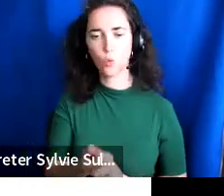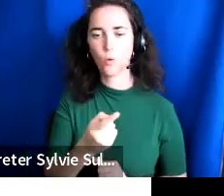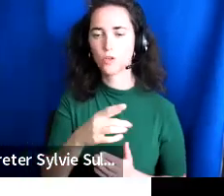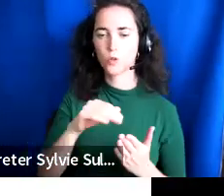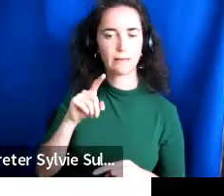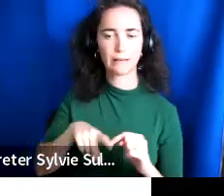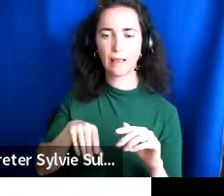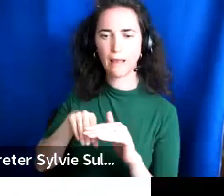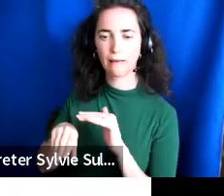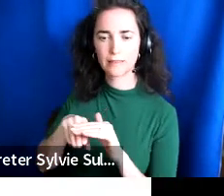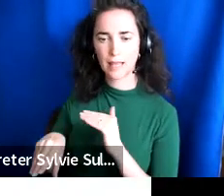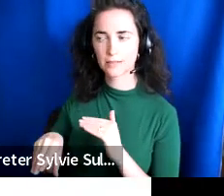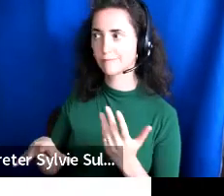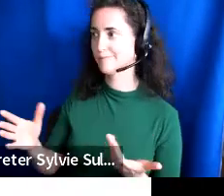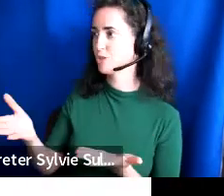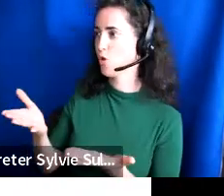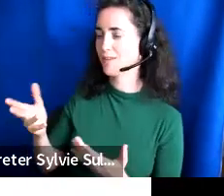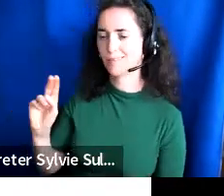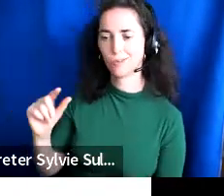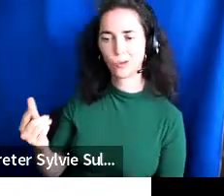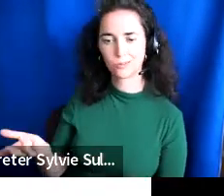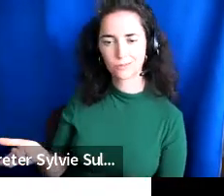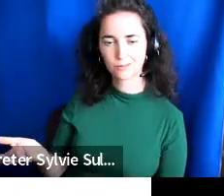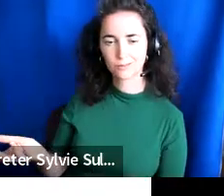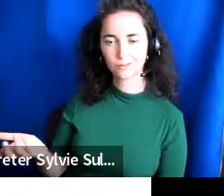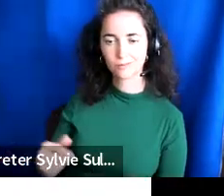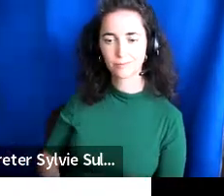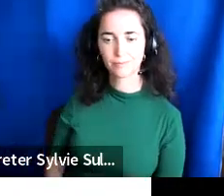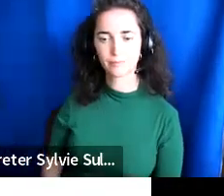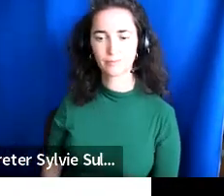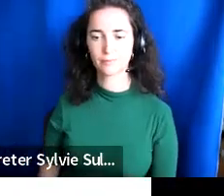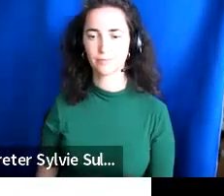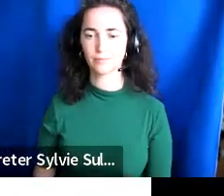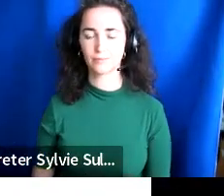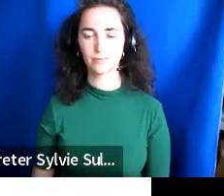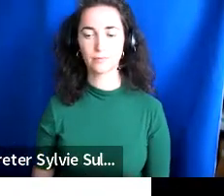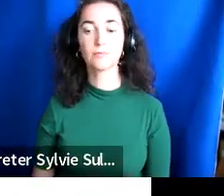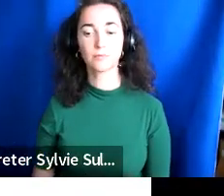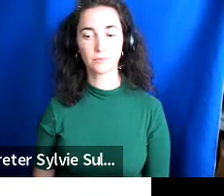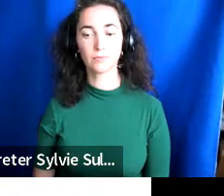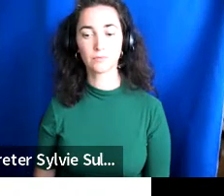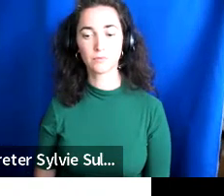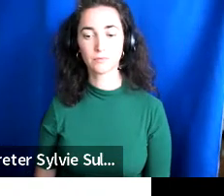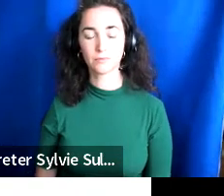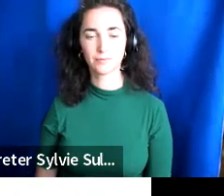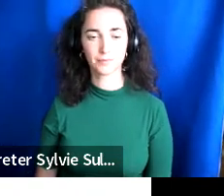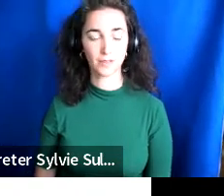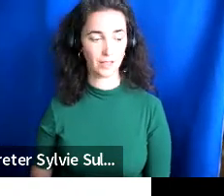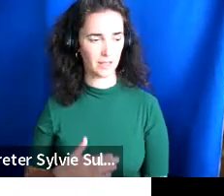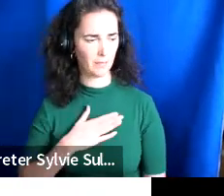Then those services are not useful for them. preventing the student to access what i'm offering.